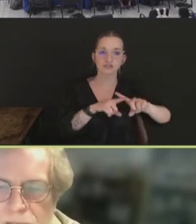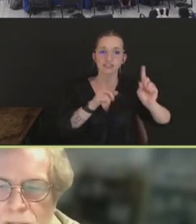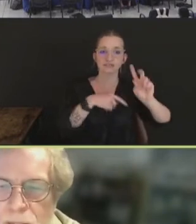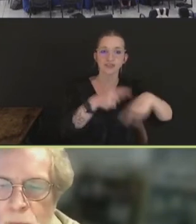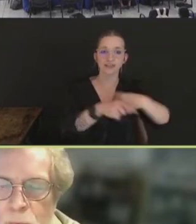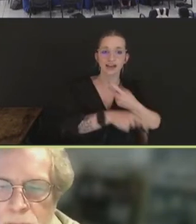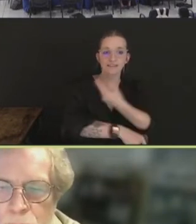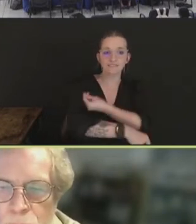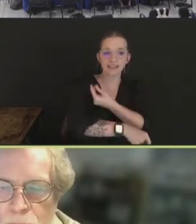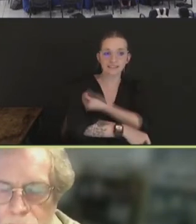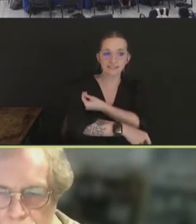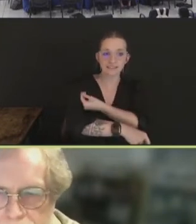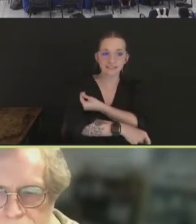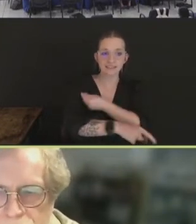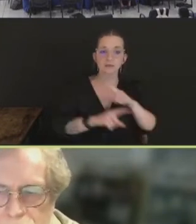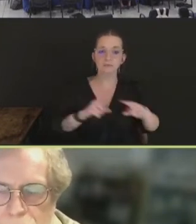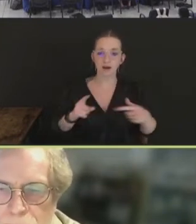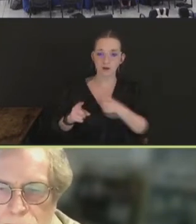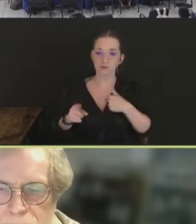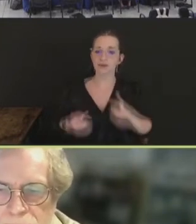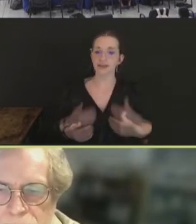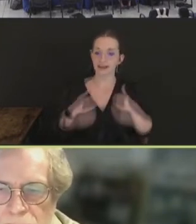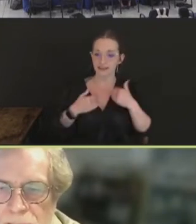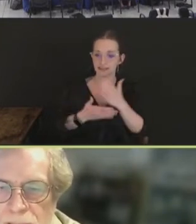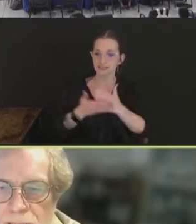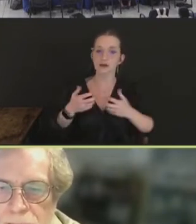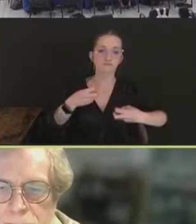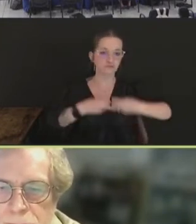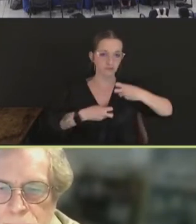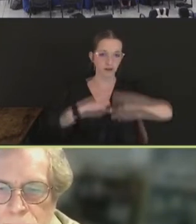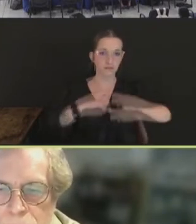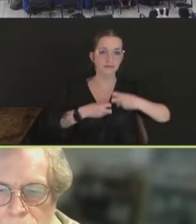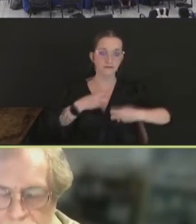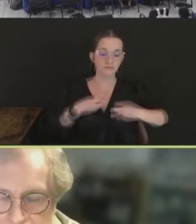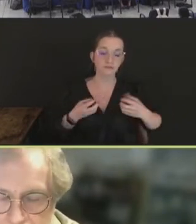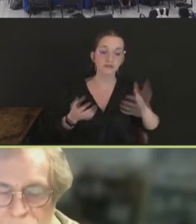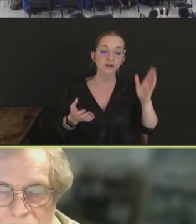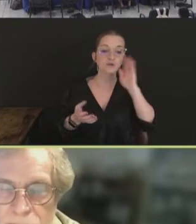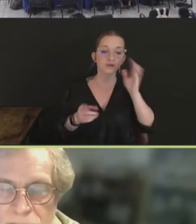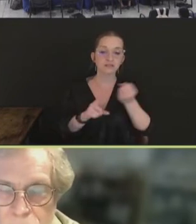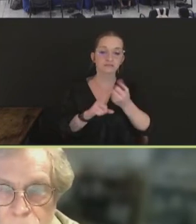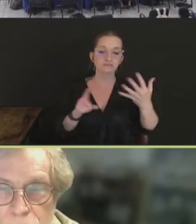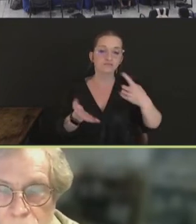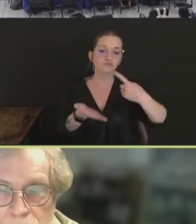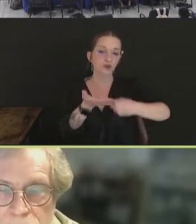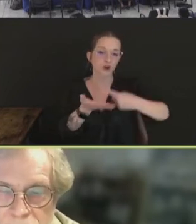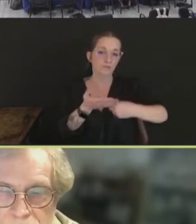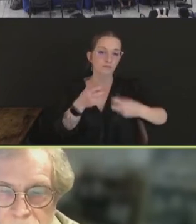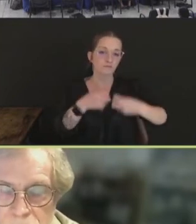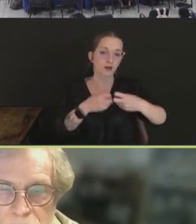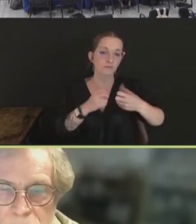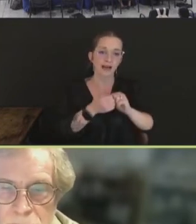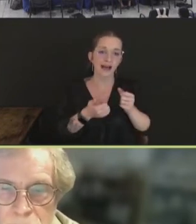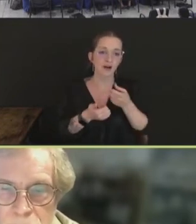And we will talk about those problems in terms of how they occurred.